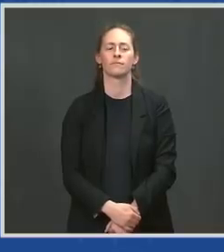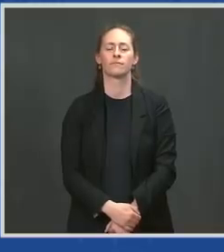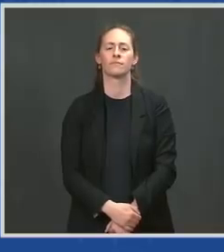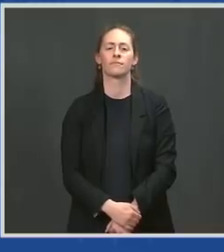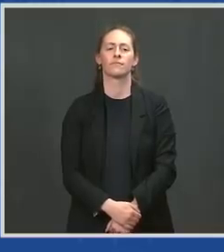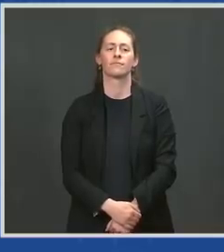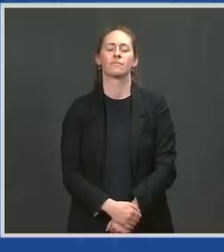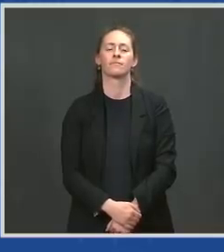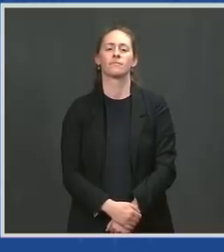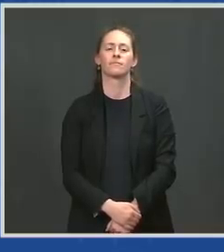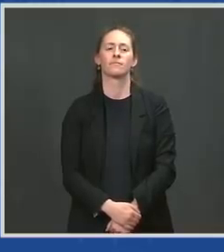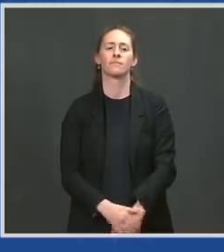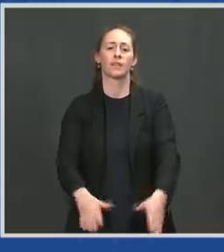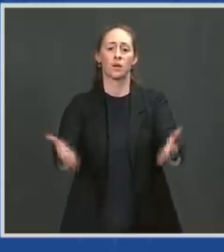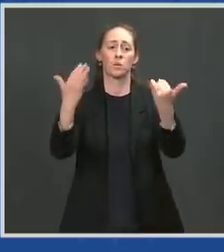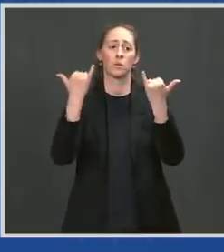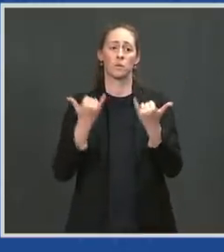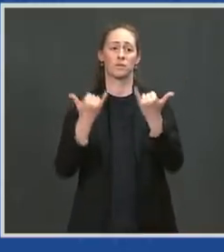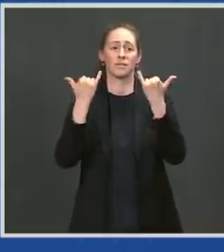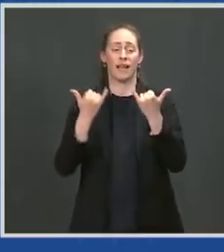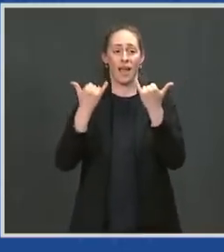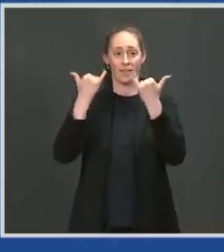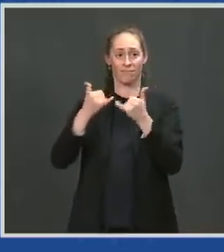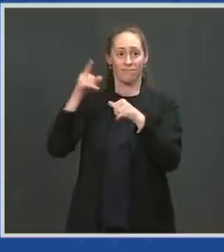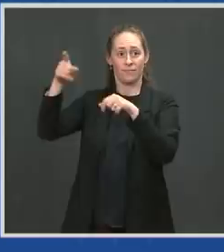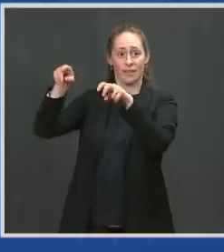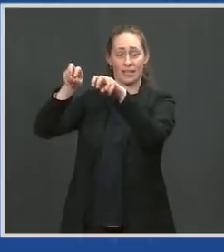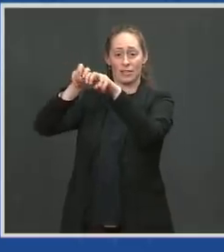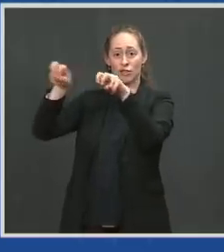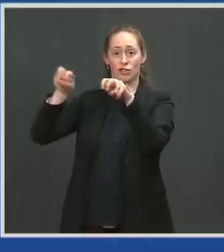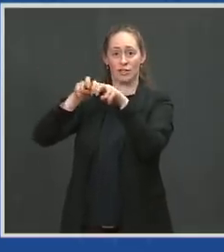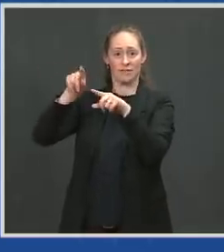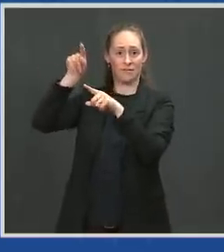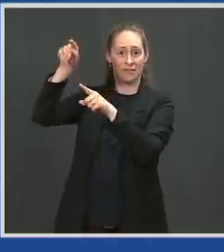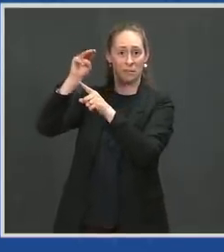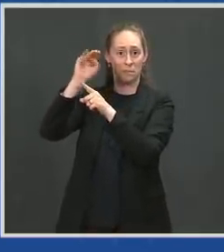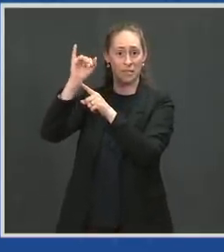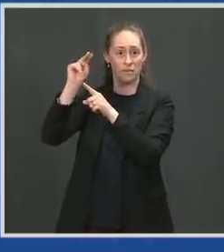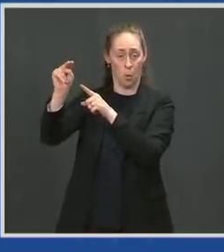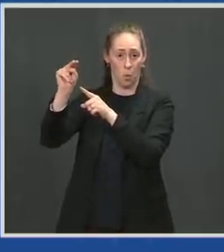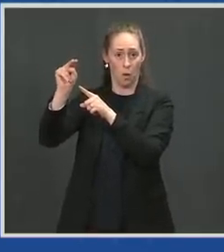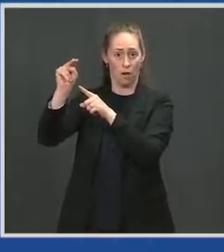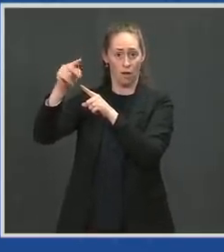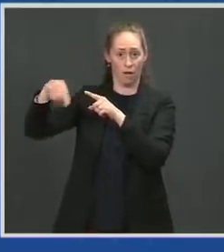The President: A jury in Minnesota found former Minneapolis police officer